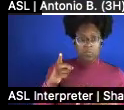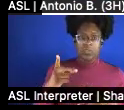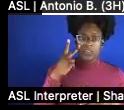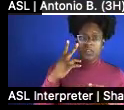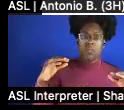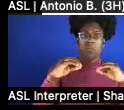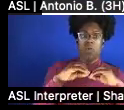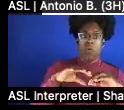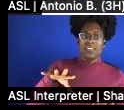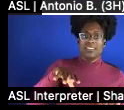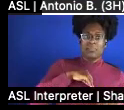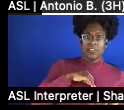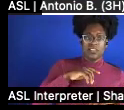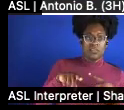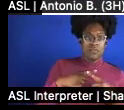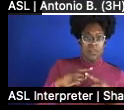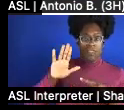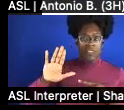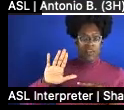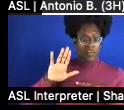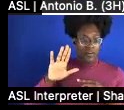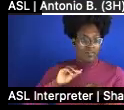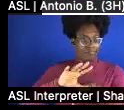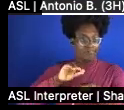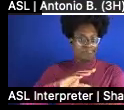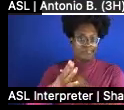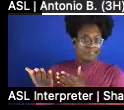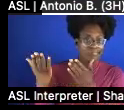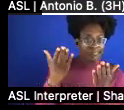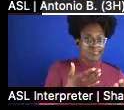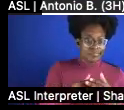though: I looked at all these comments collectively, and whether they were attempted